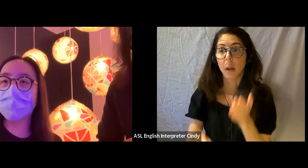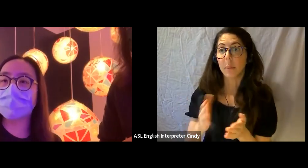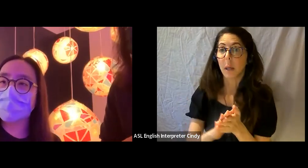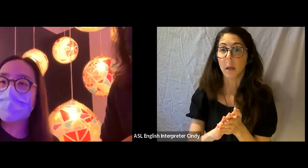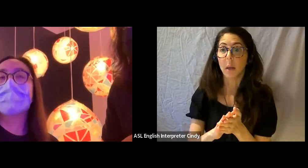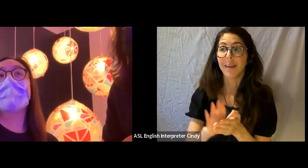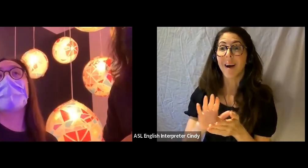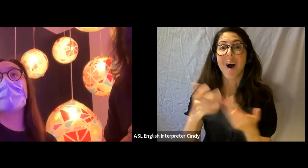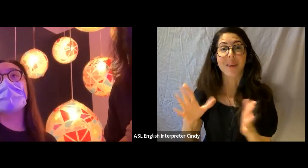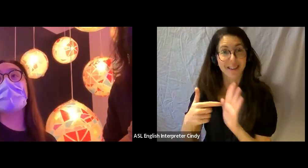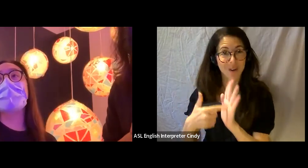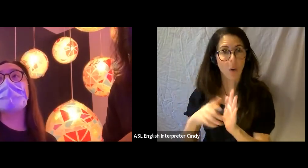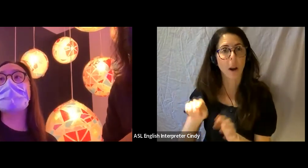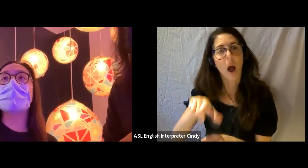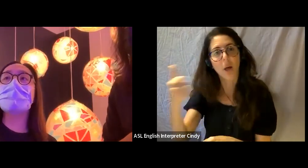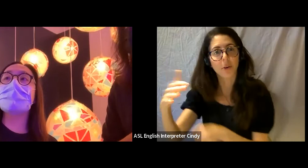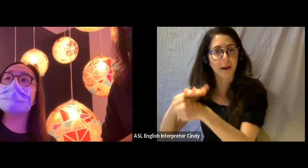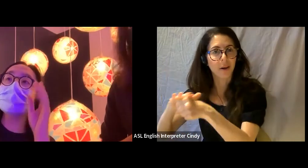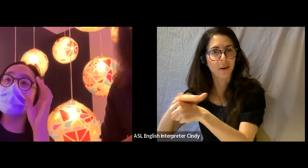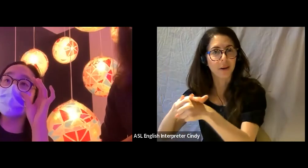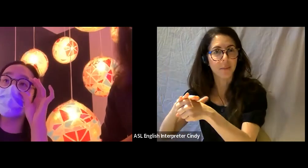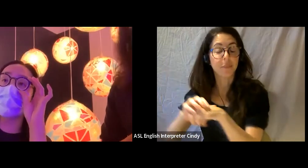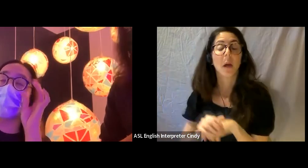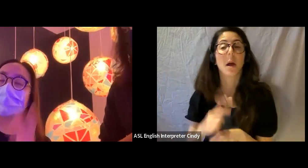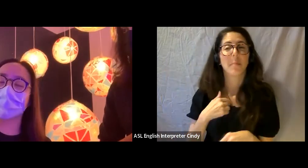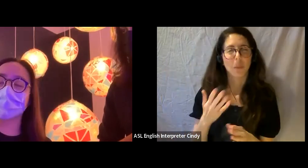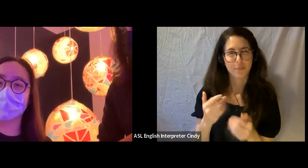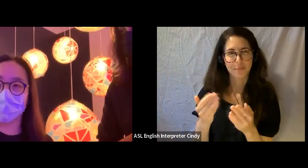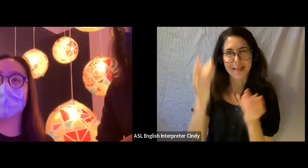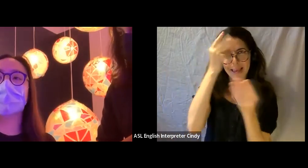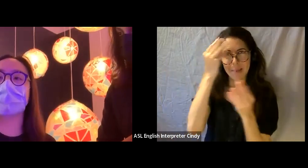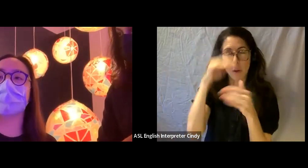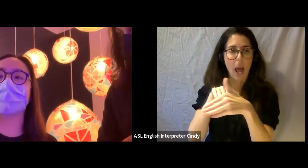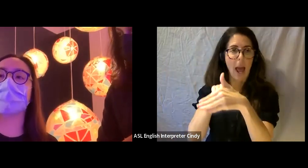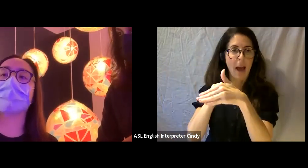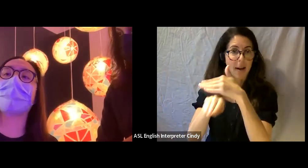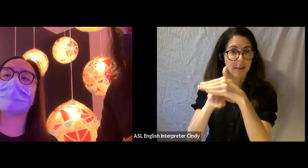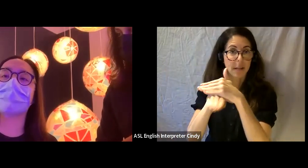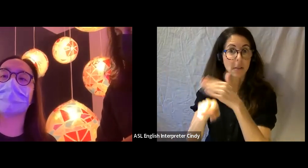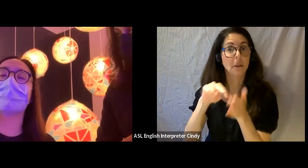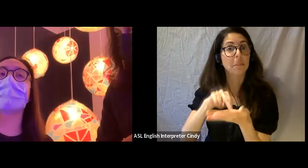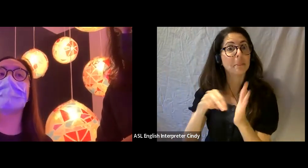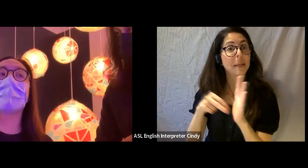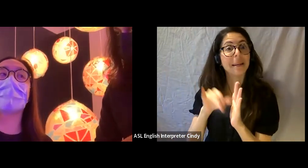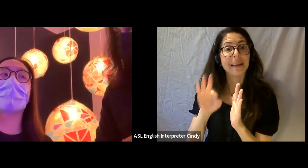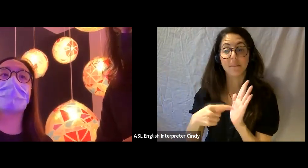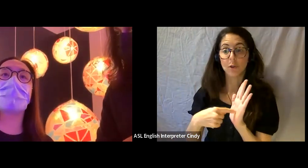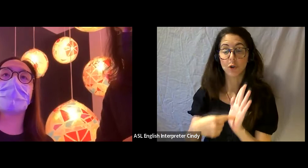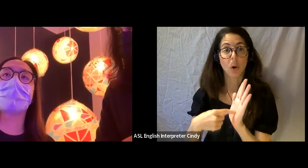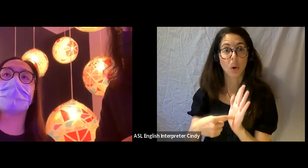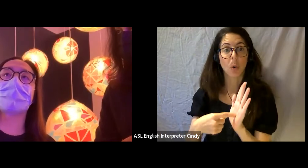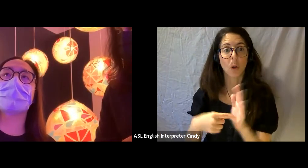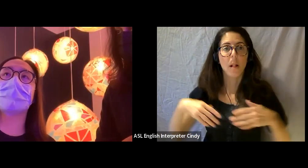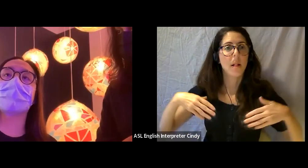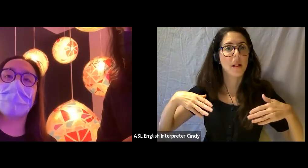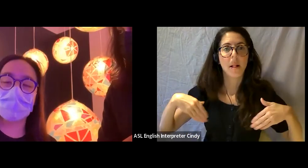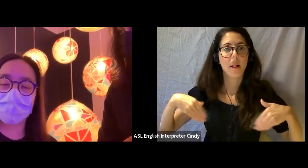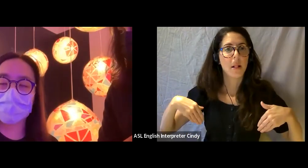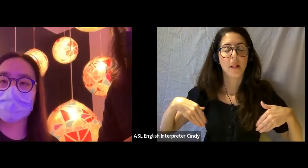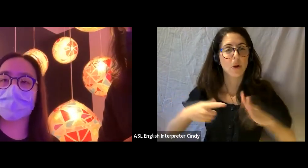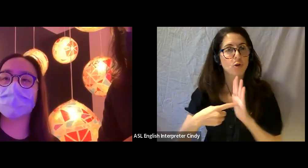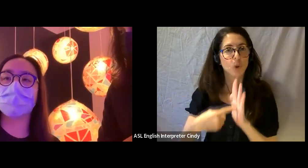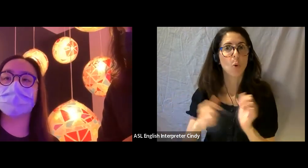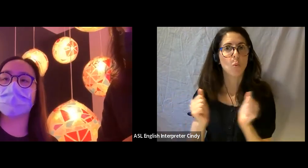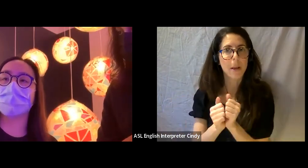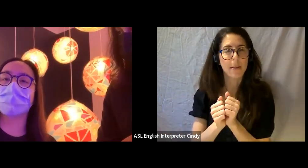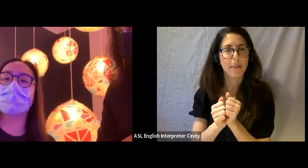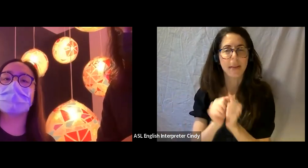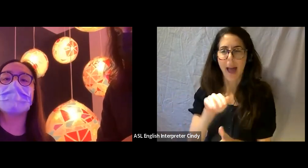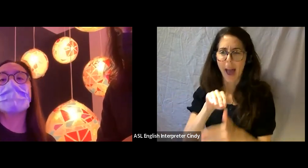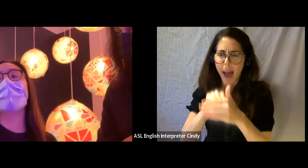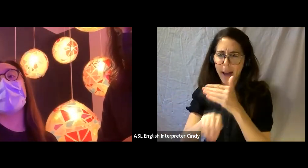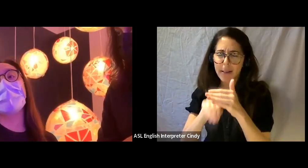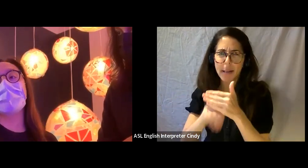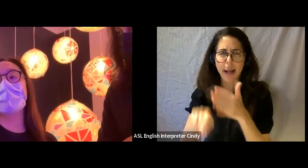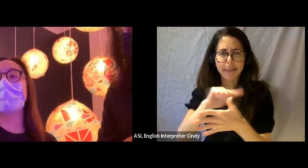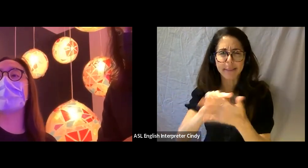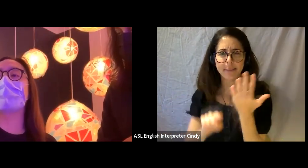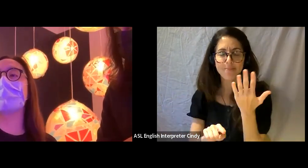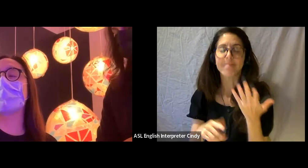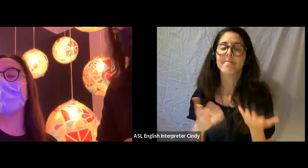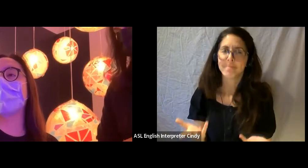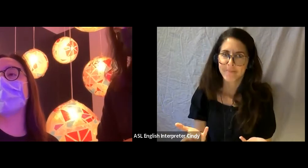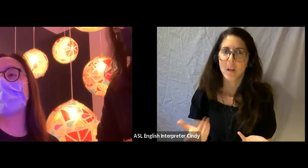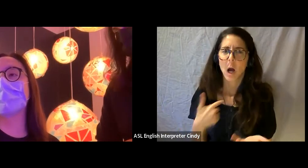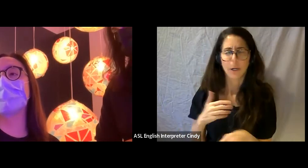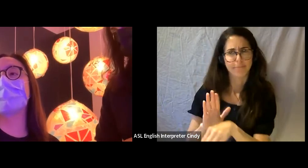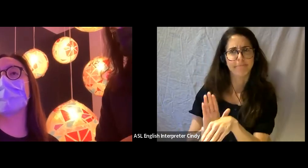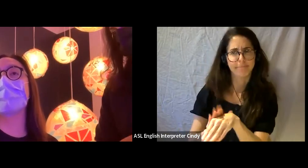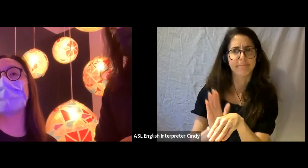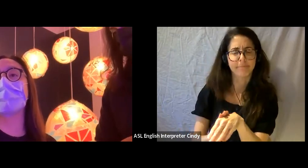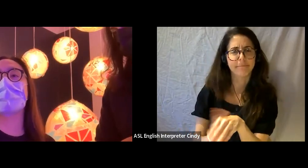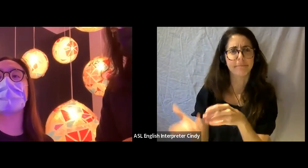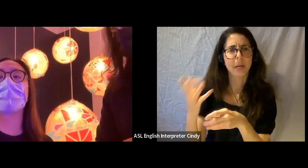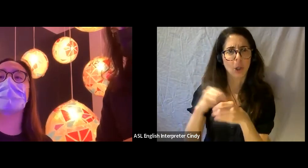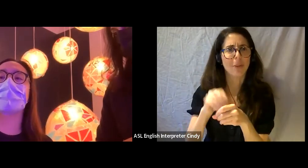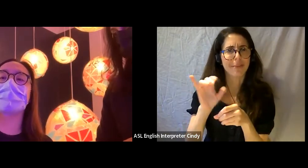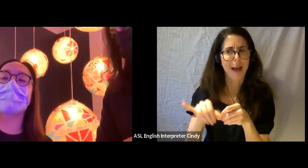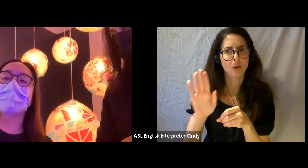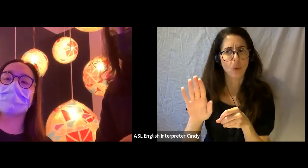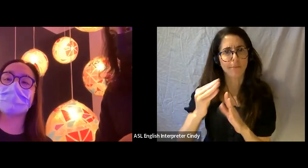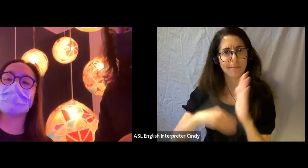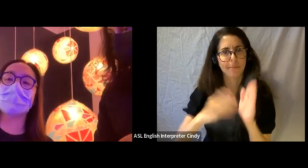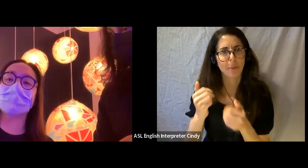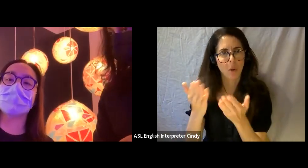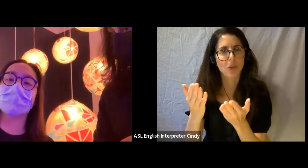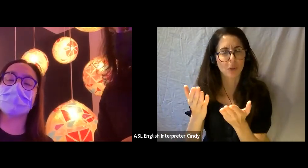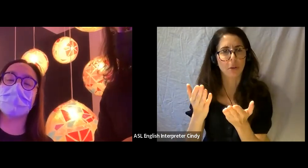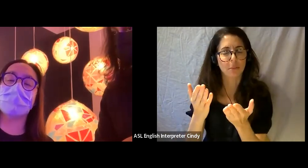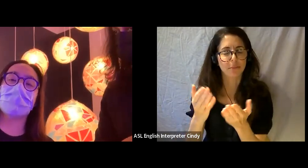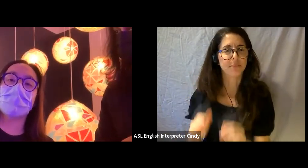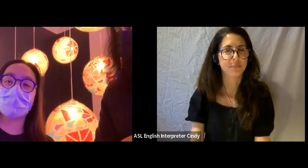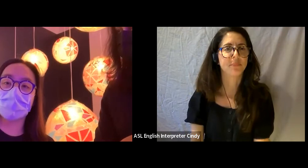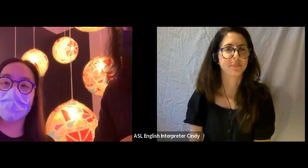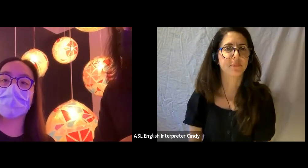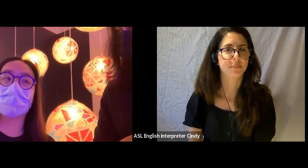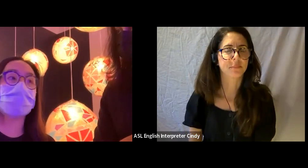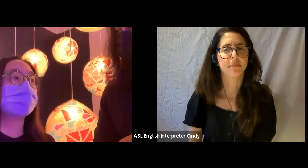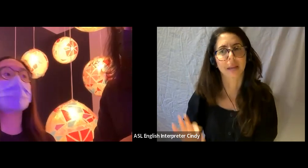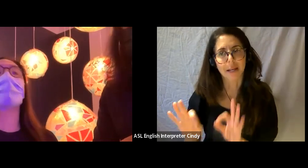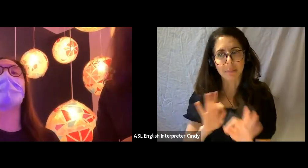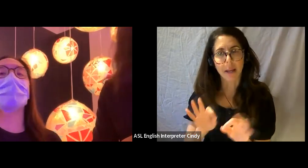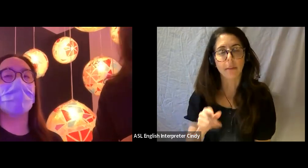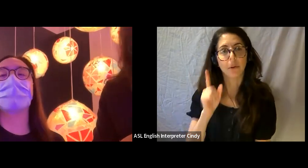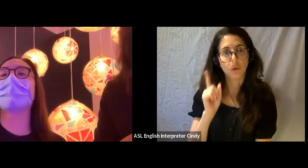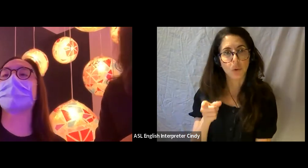One thing that we do encourage is to consider access. if this is a show that hasn’t been shown with any access considerations or components, then that might be a new dimension you want to include in your proposal is the idea that, you know